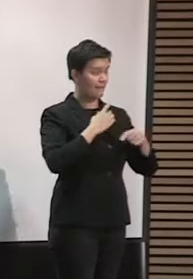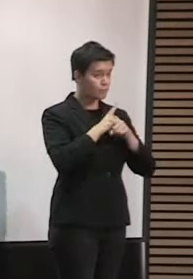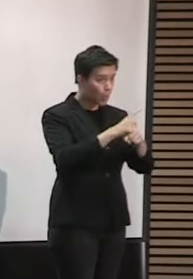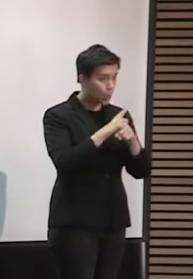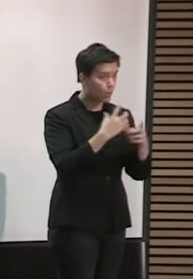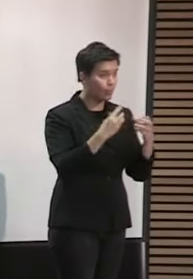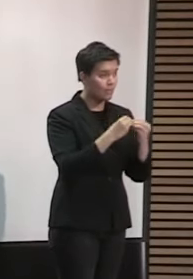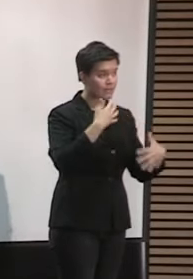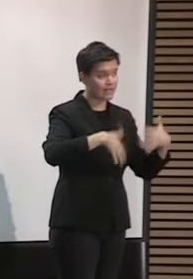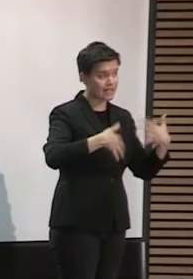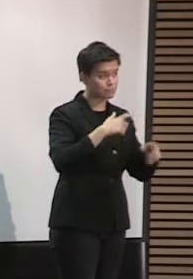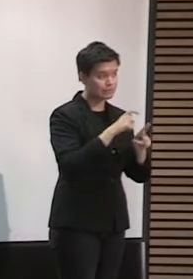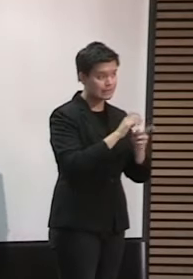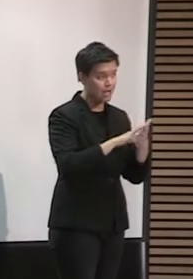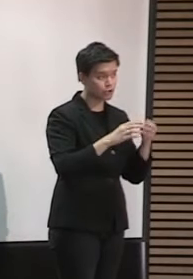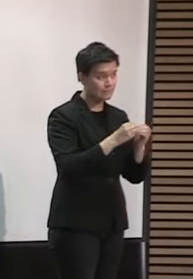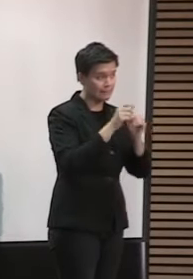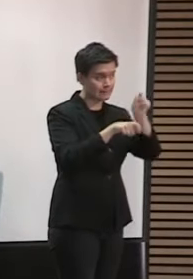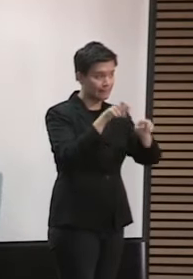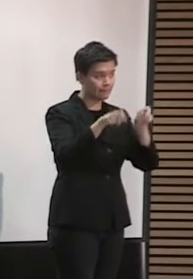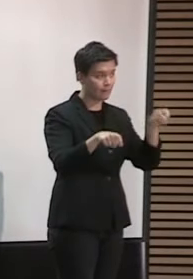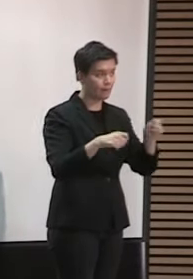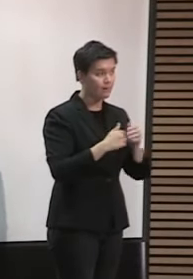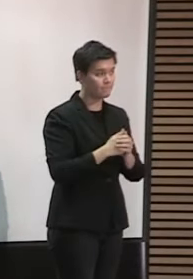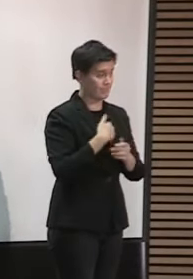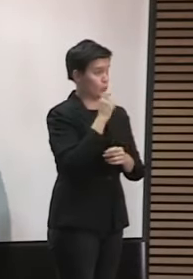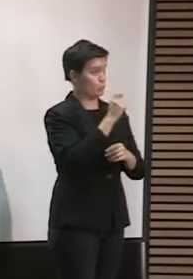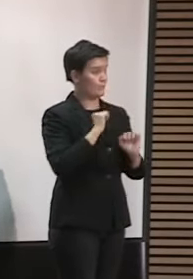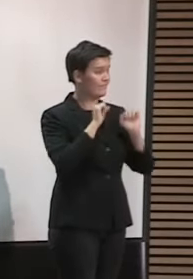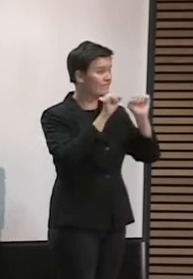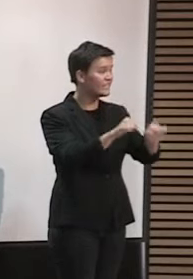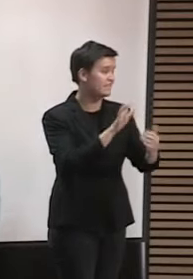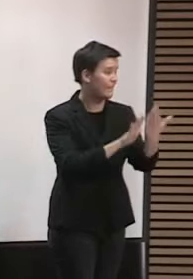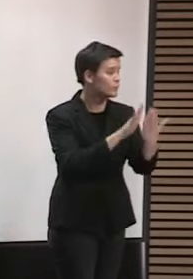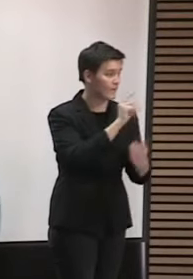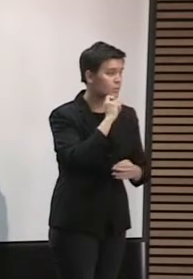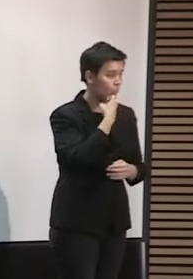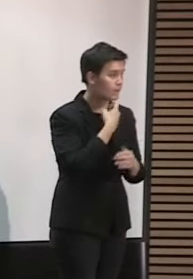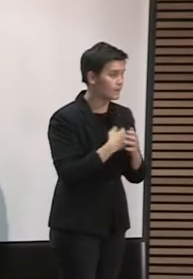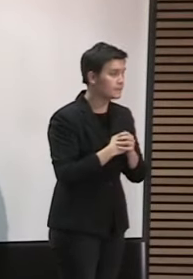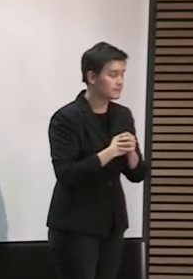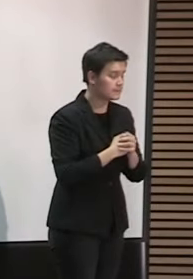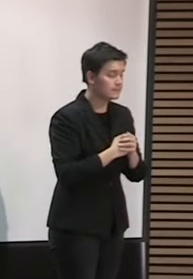something at the moment that the advice and the evidence would suggest we should make